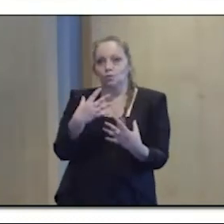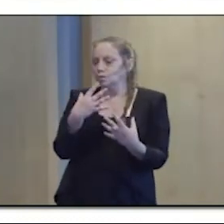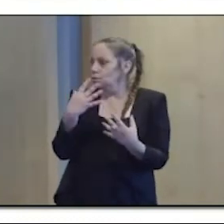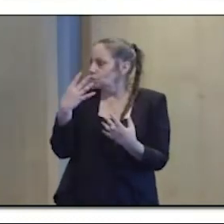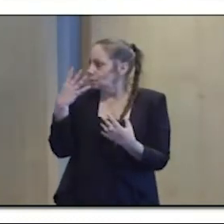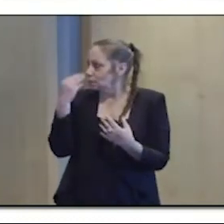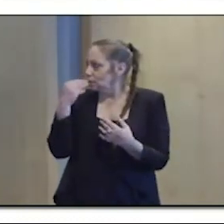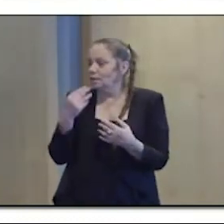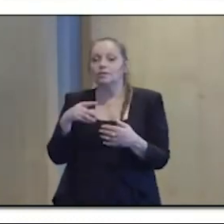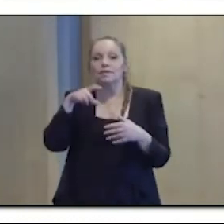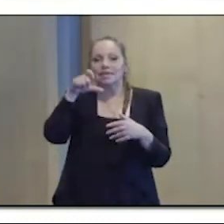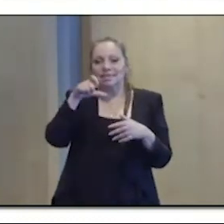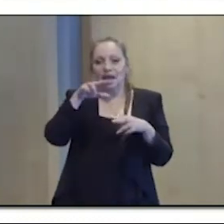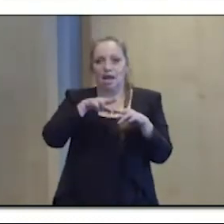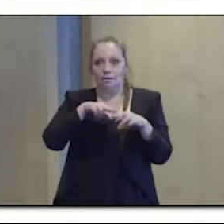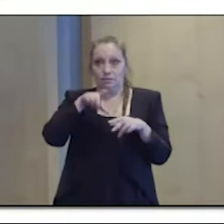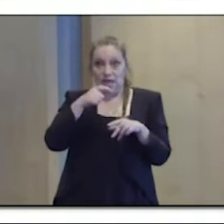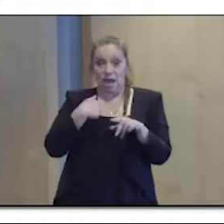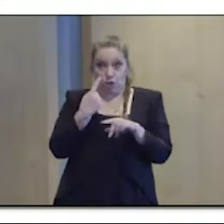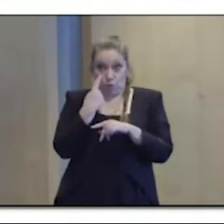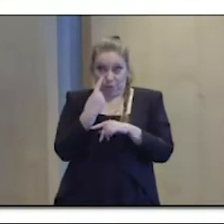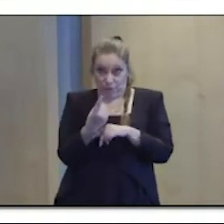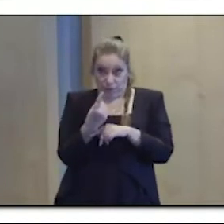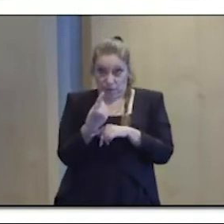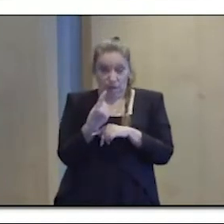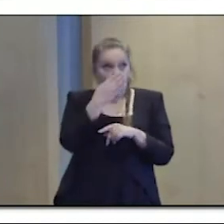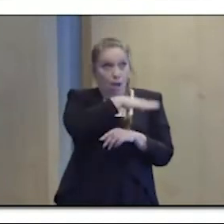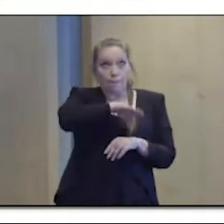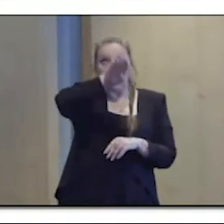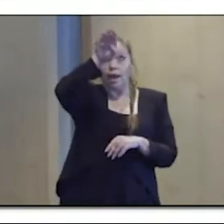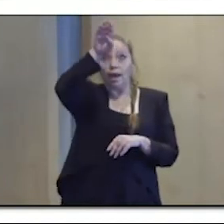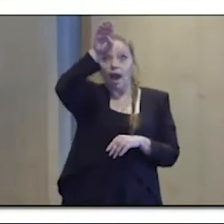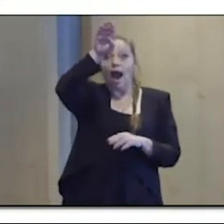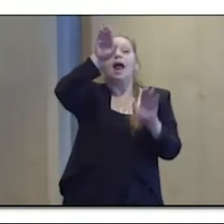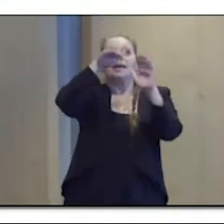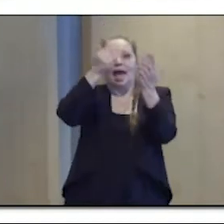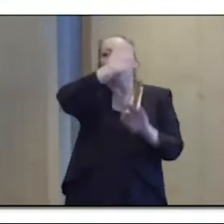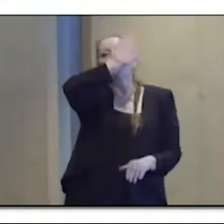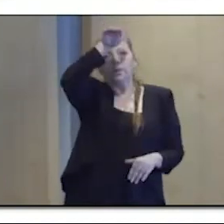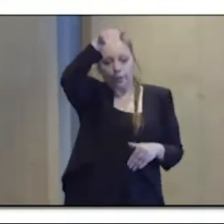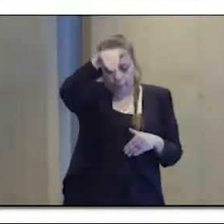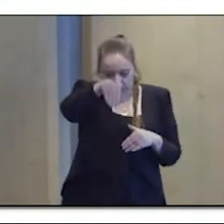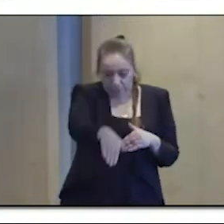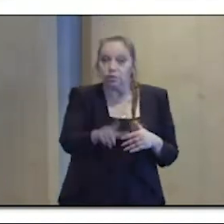cfc and you would see that that has peaked and is coming down. So we can make a difference,